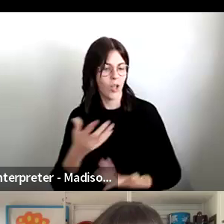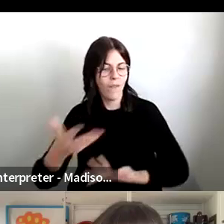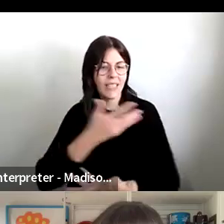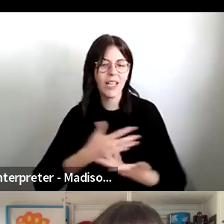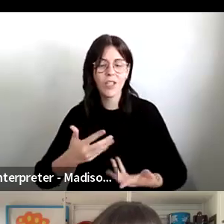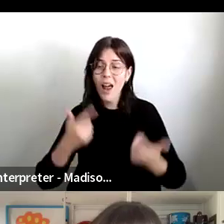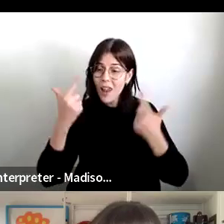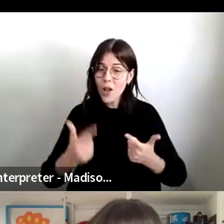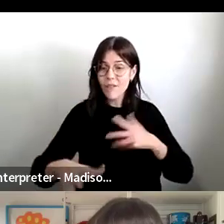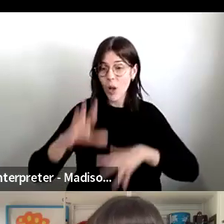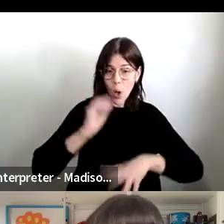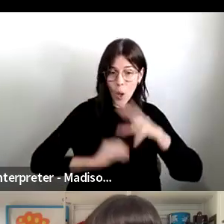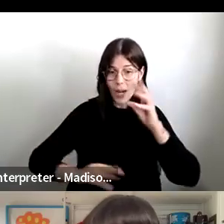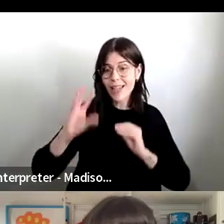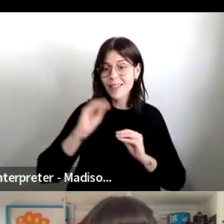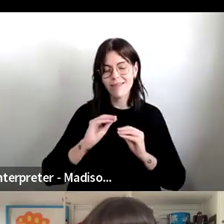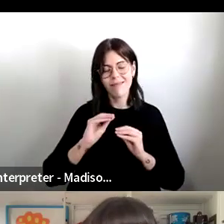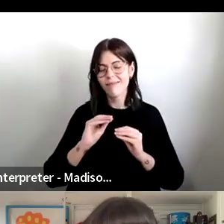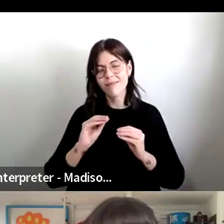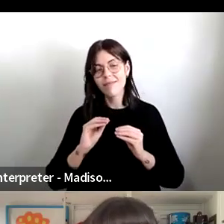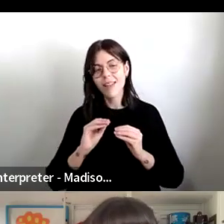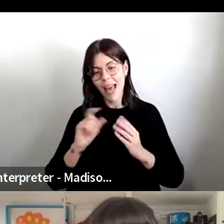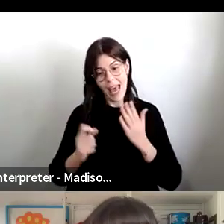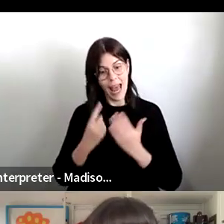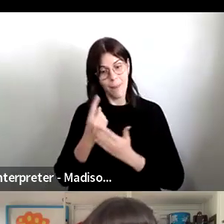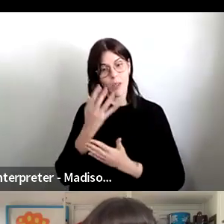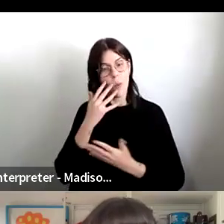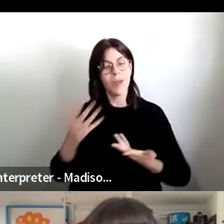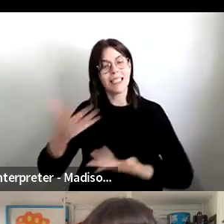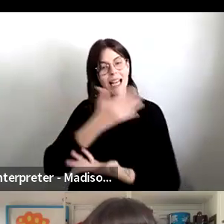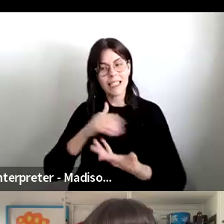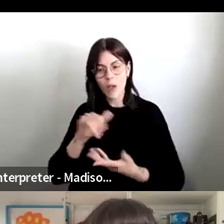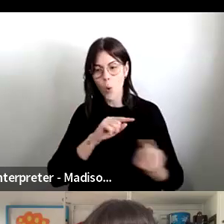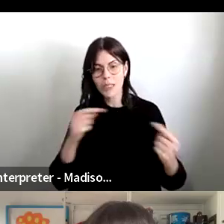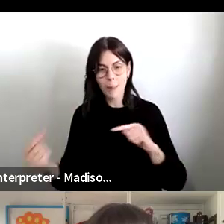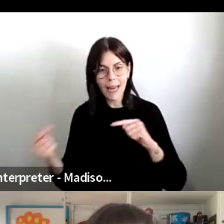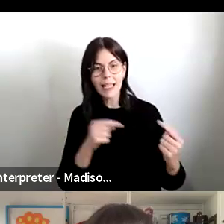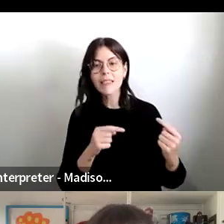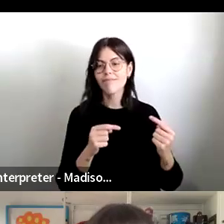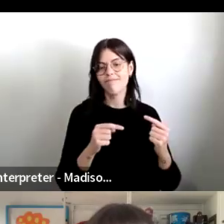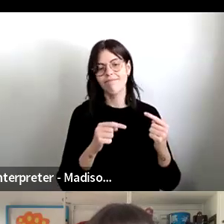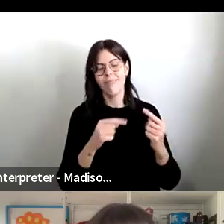from our peers comes when we discuss and debate the outliers and bring all our lived experience